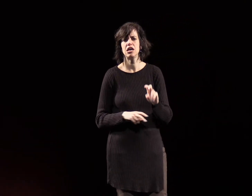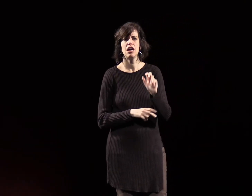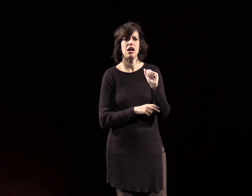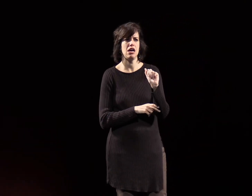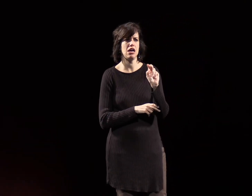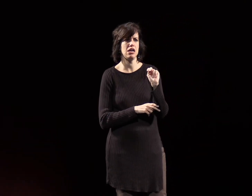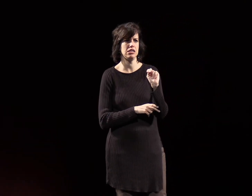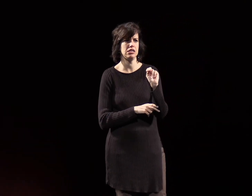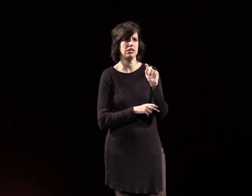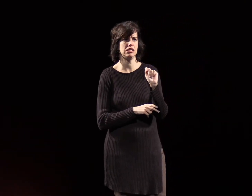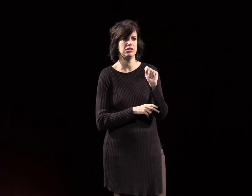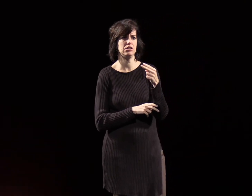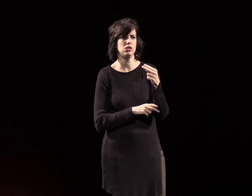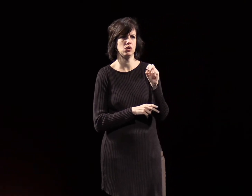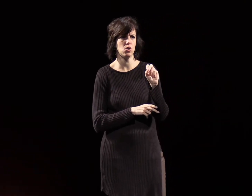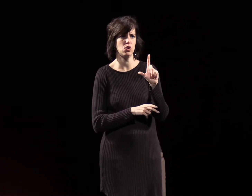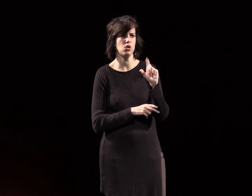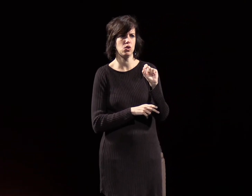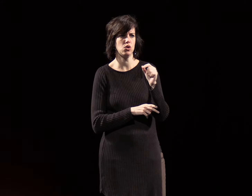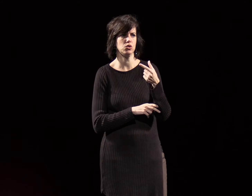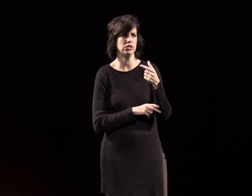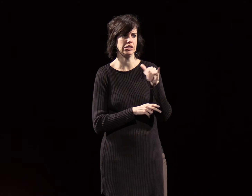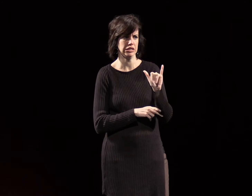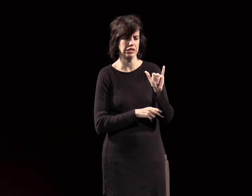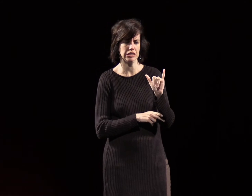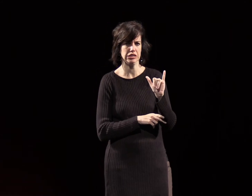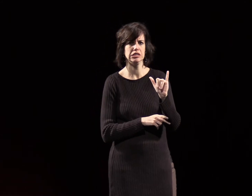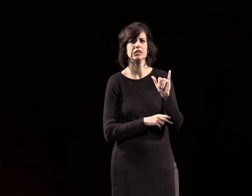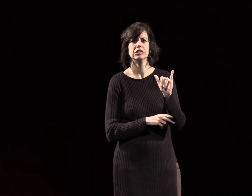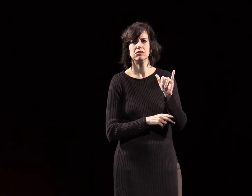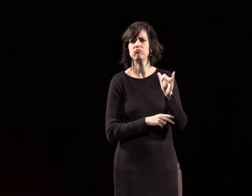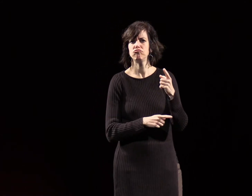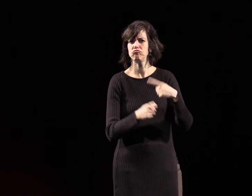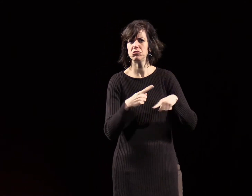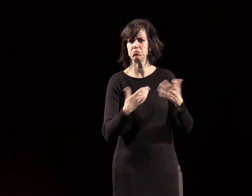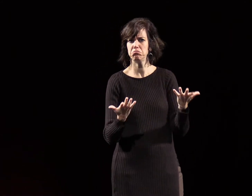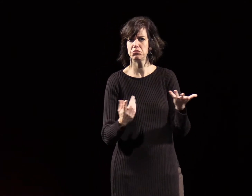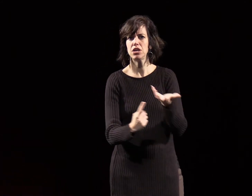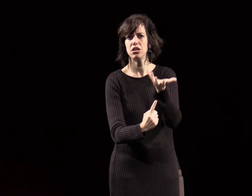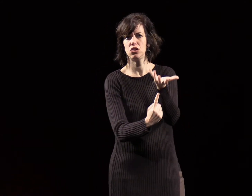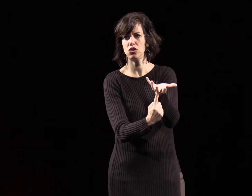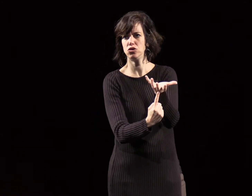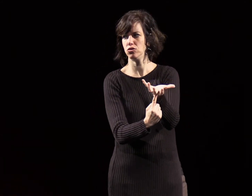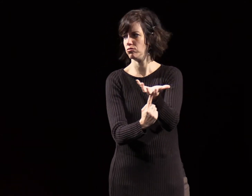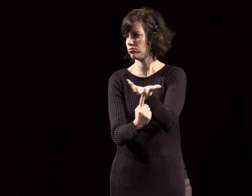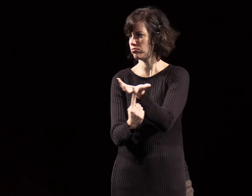My research is in anthology, which I sign like this.